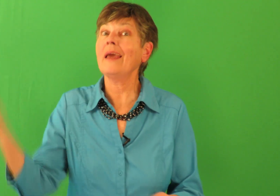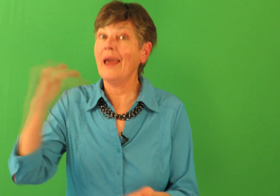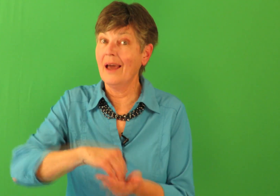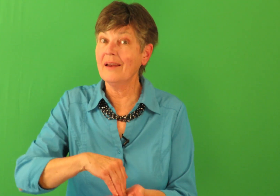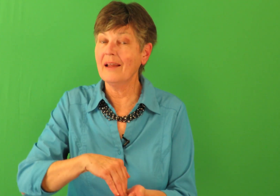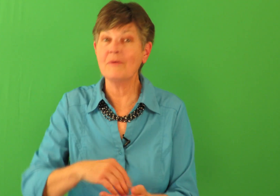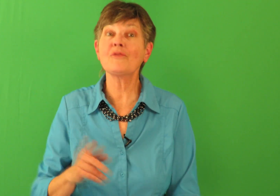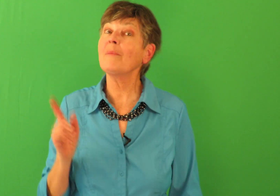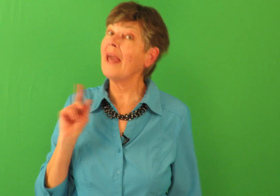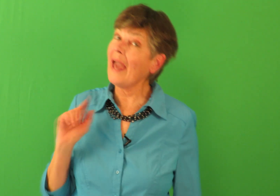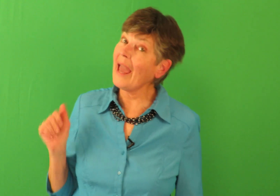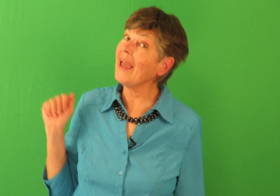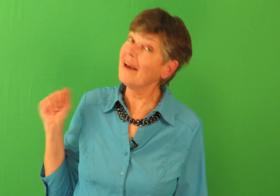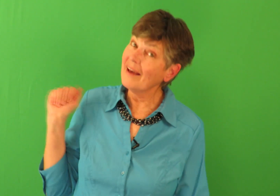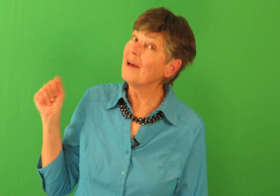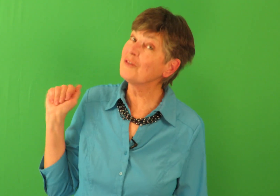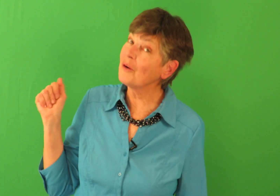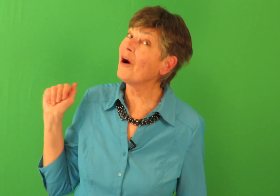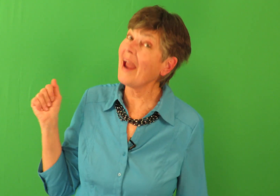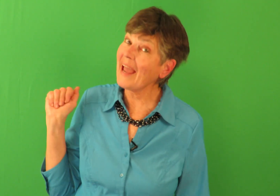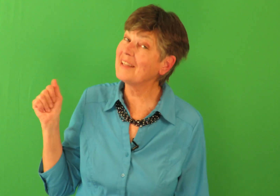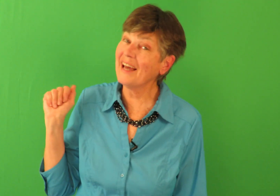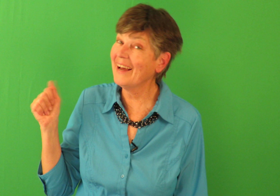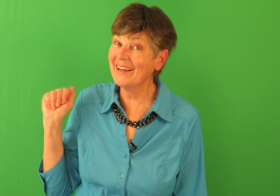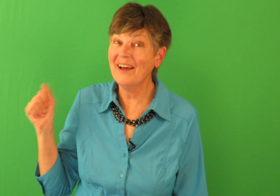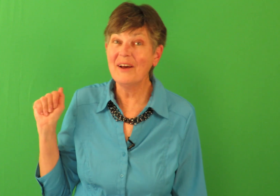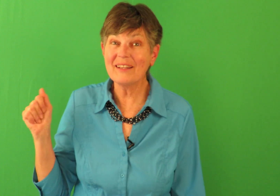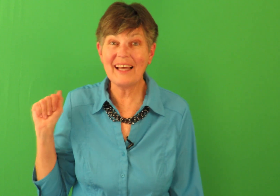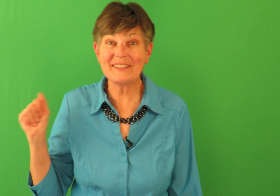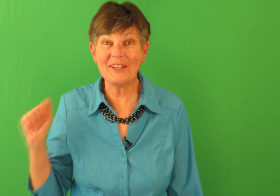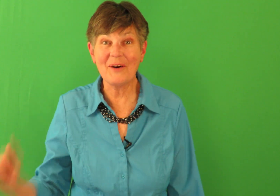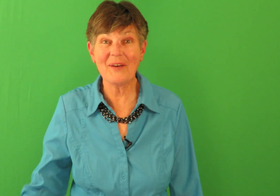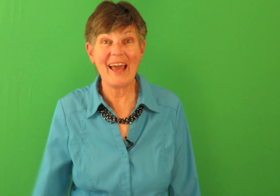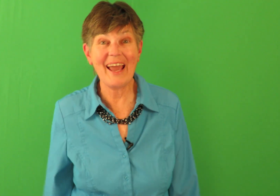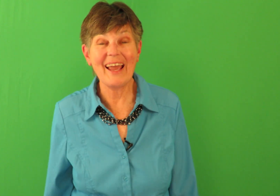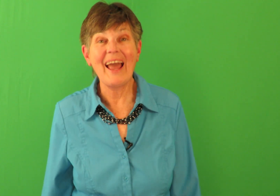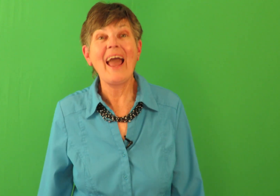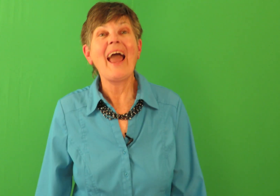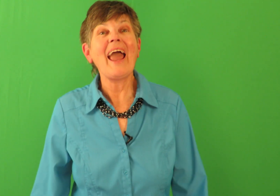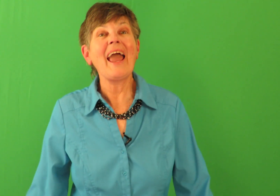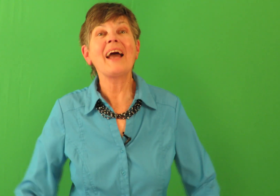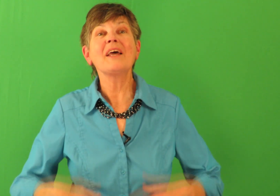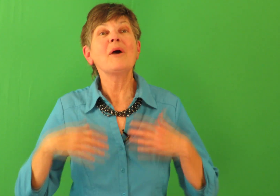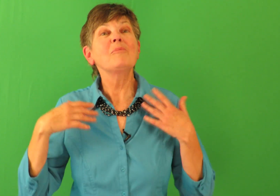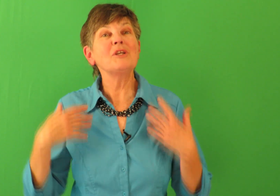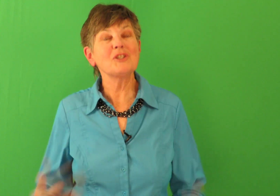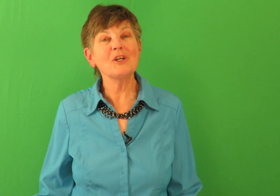again that was from the a looks from our eighth lesson okay and be sure you